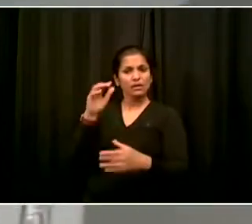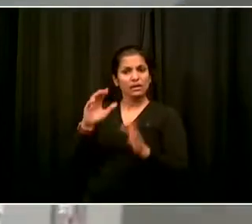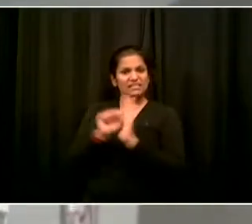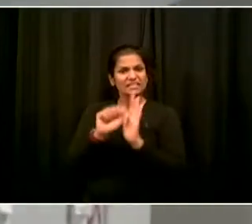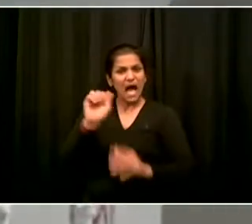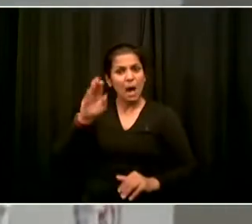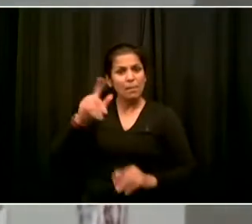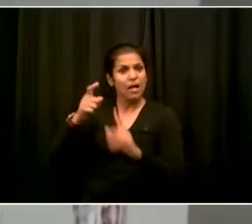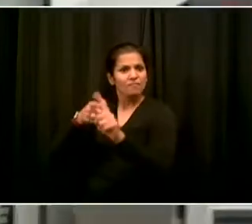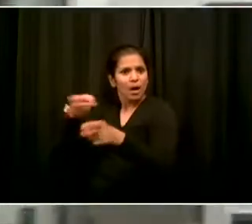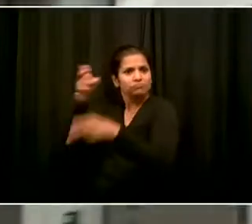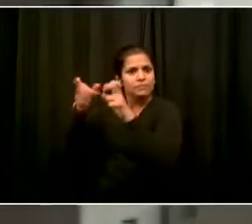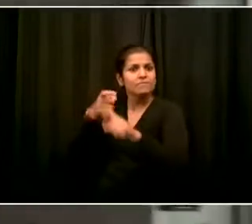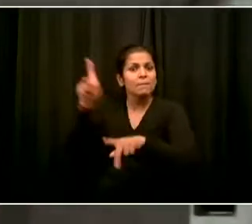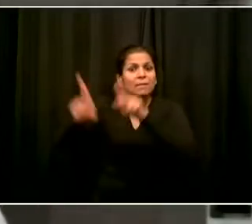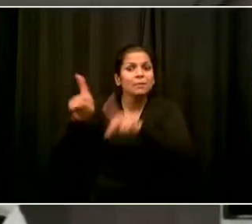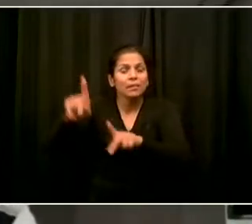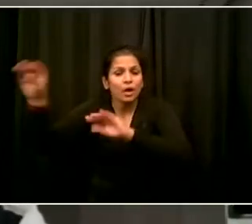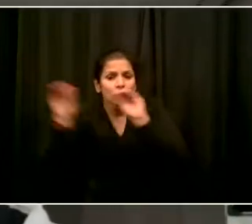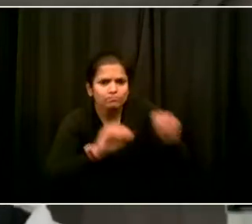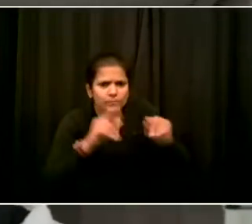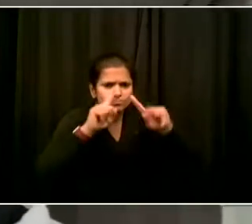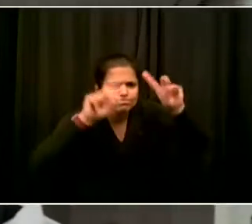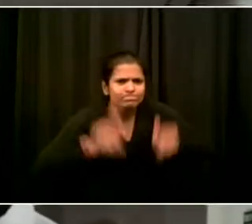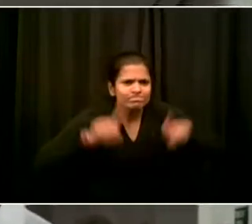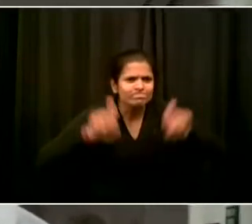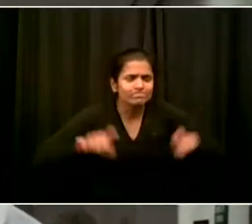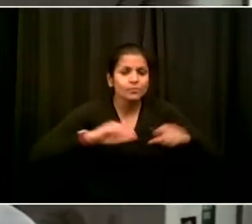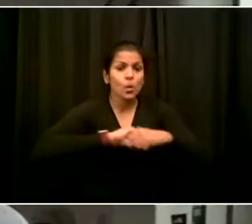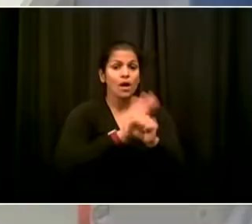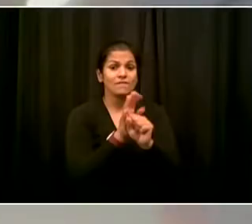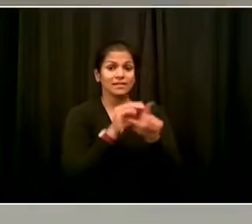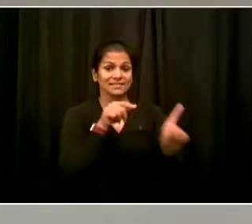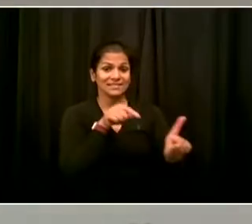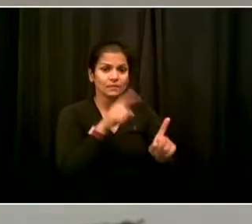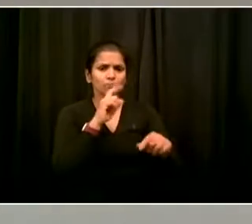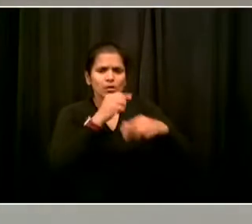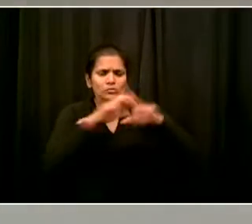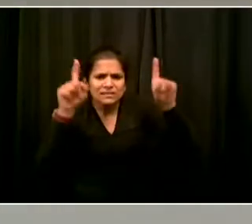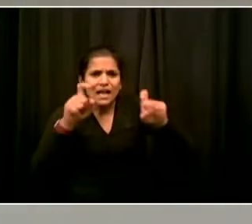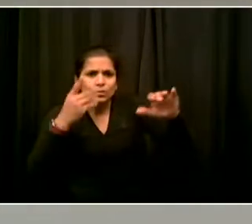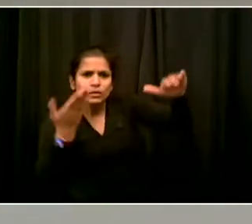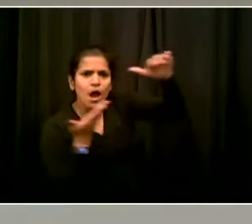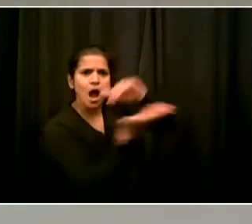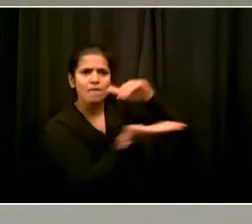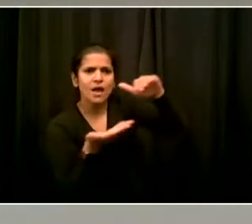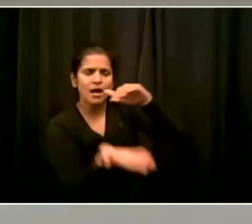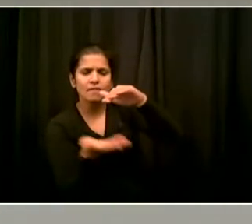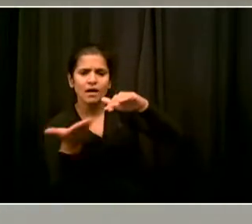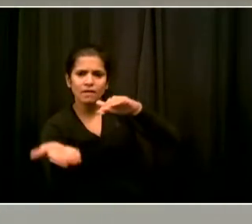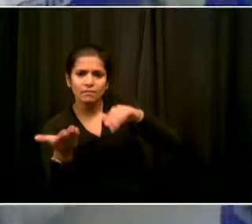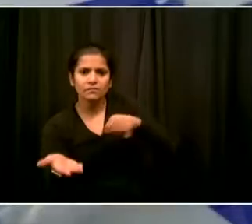MAKE SURE THEY'RE NOT HAVING ANYTHING DEFECTIVE. THEY'RE SCANNED ONE BY ONE.